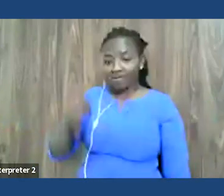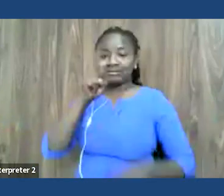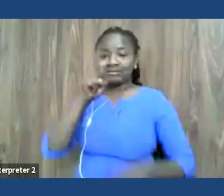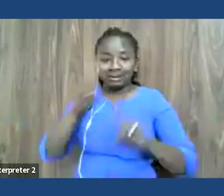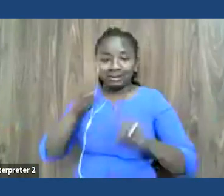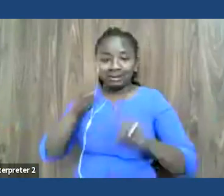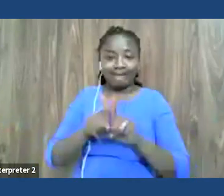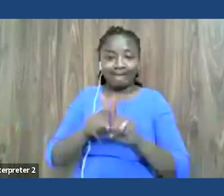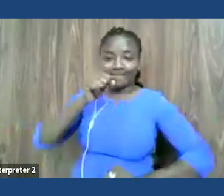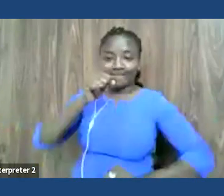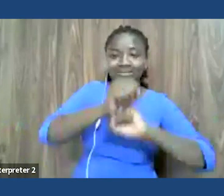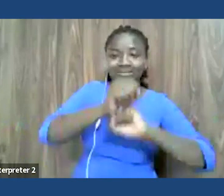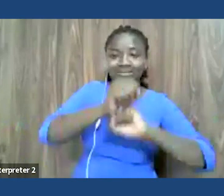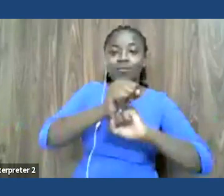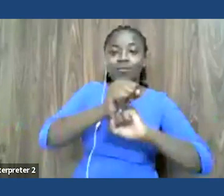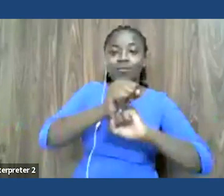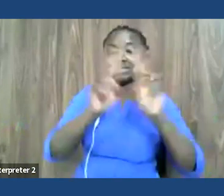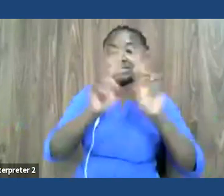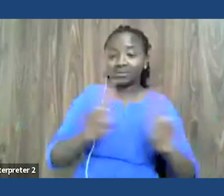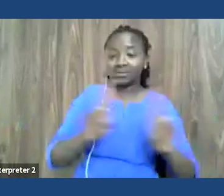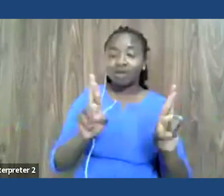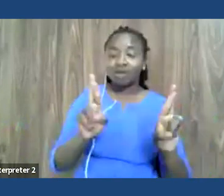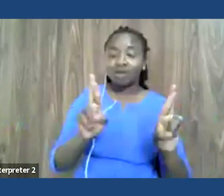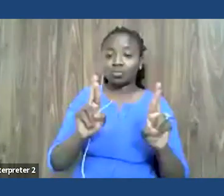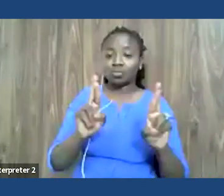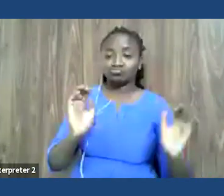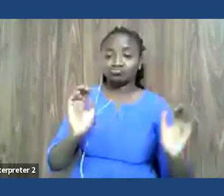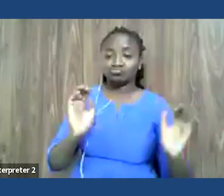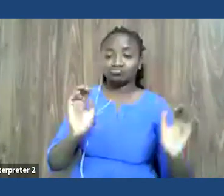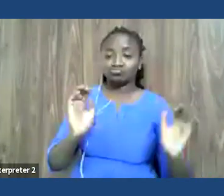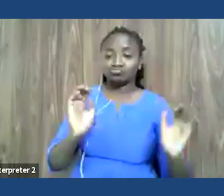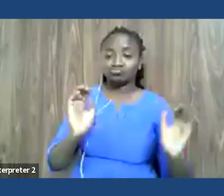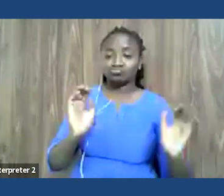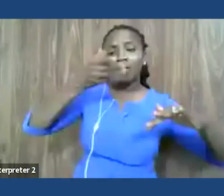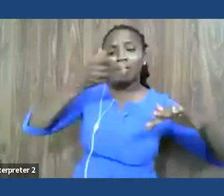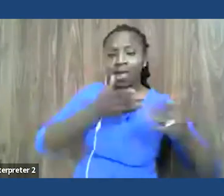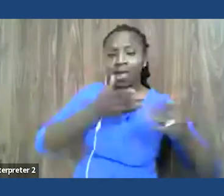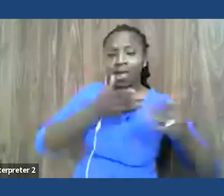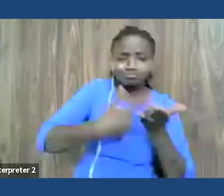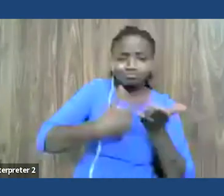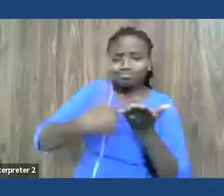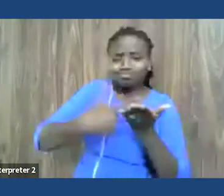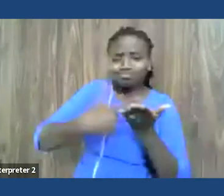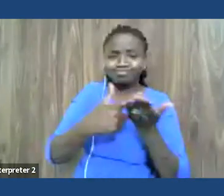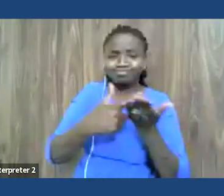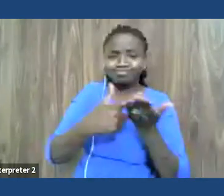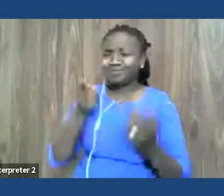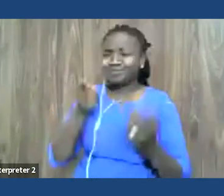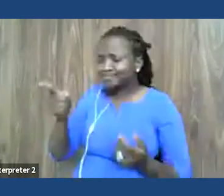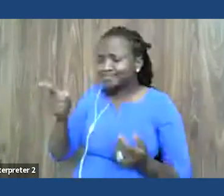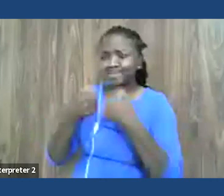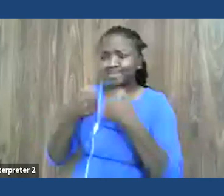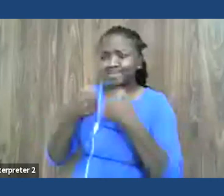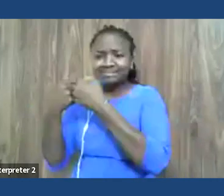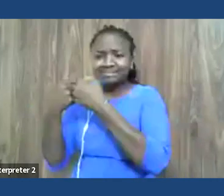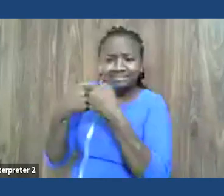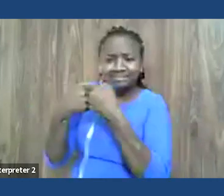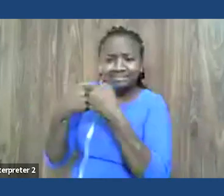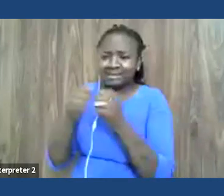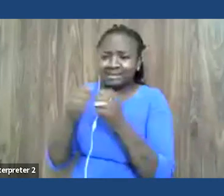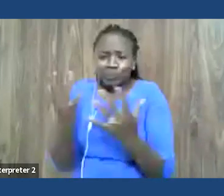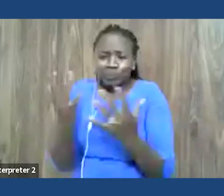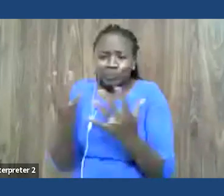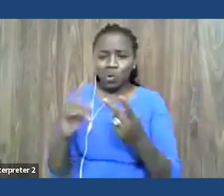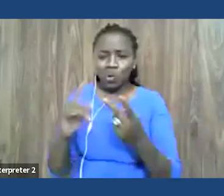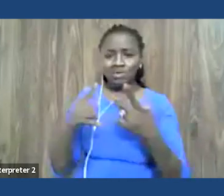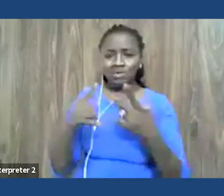Is that the barriers and challenges with connecting all of the different communities of older